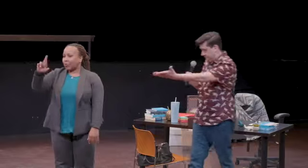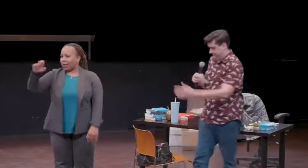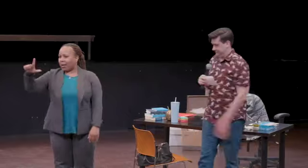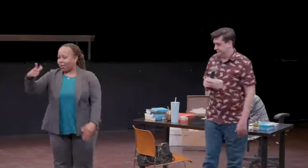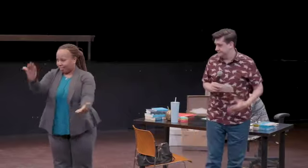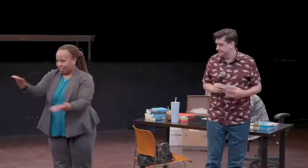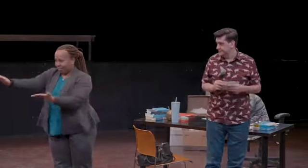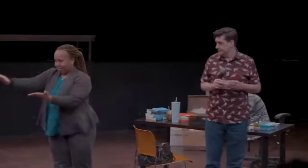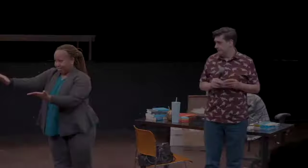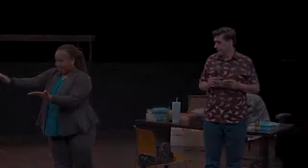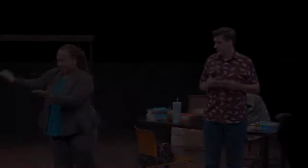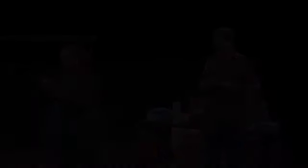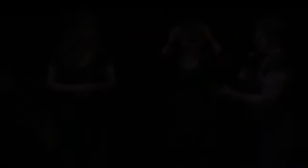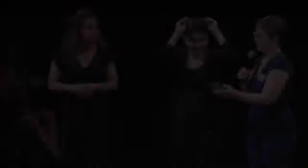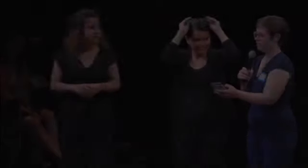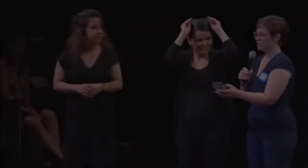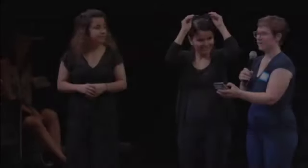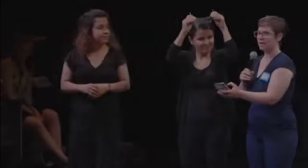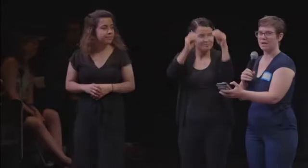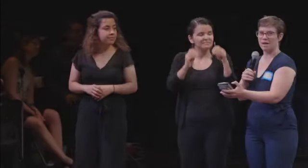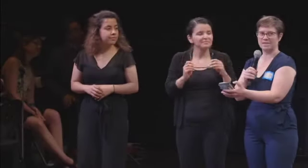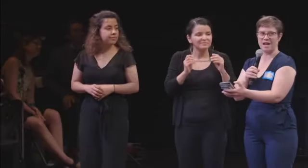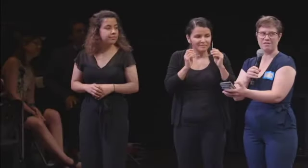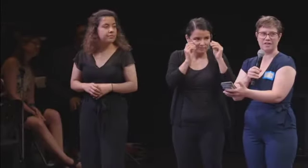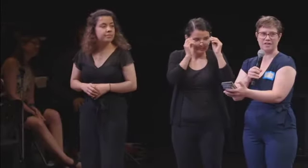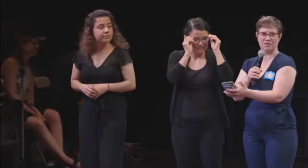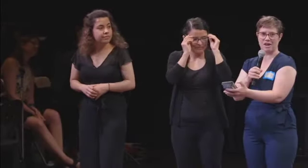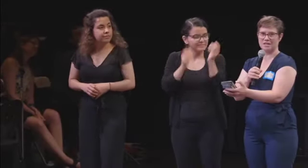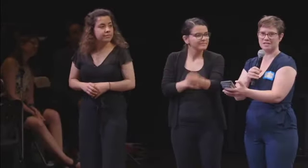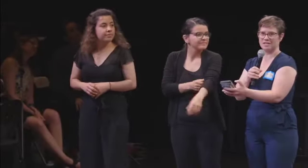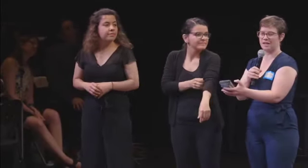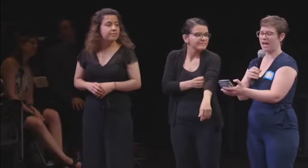(Audience applauding) So again, my name is havalah grace.